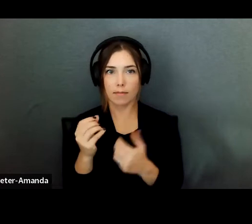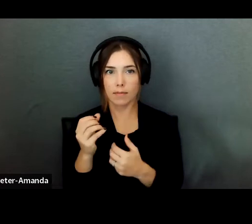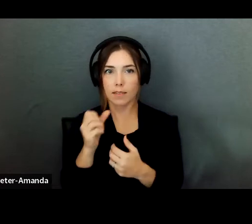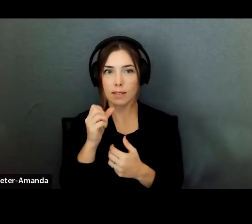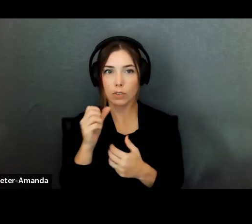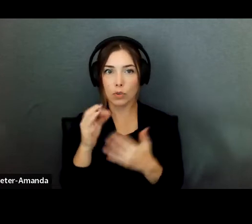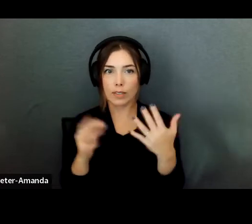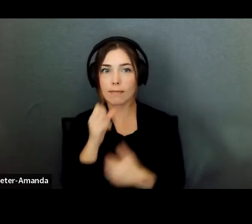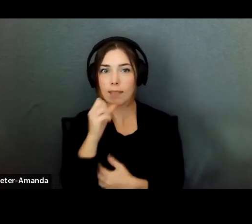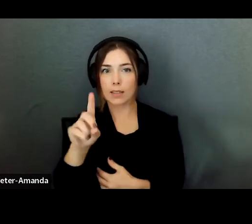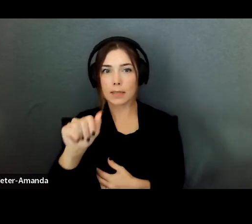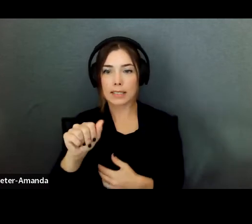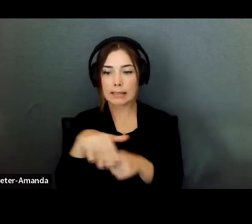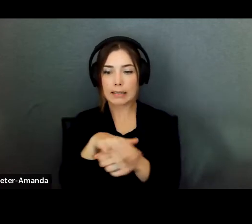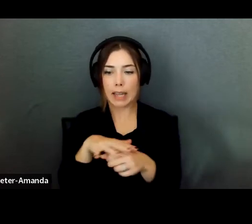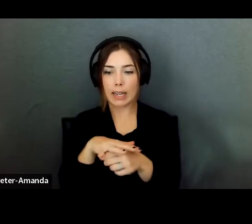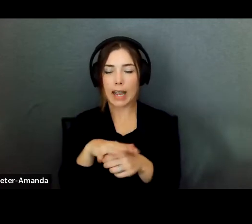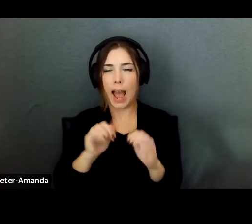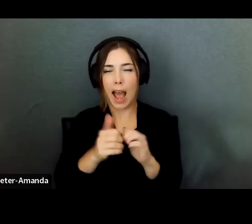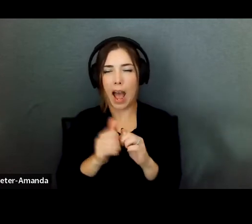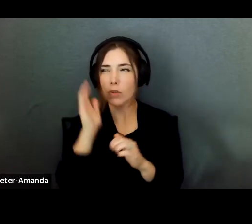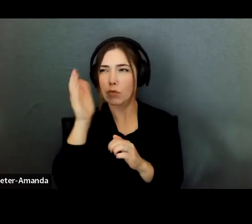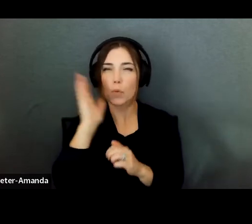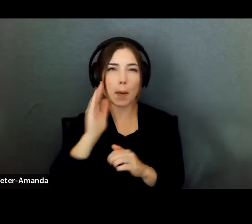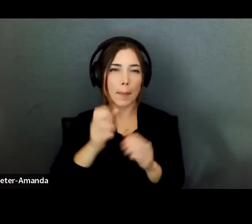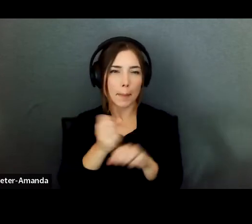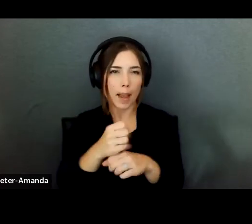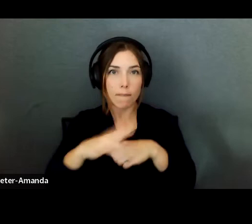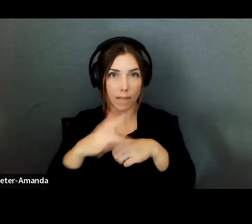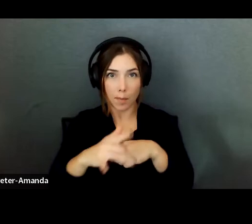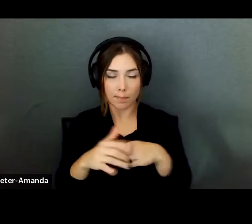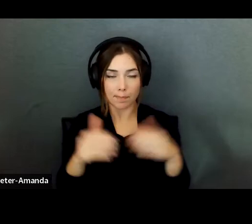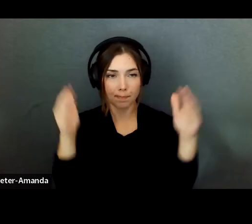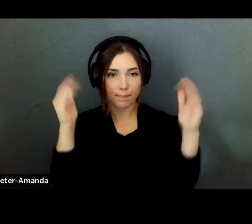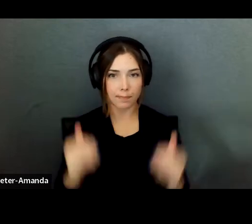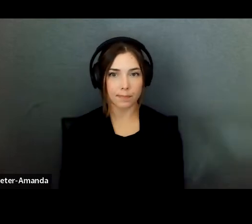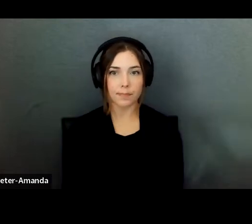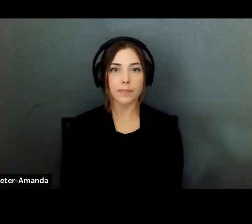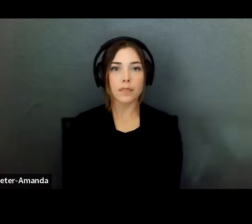Next slide.